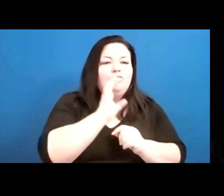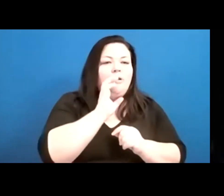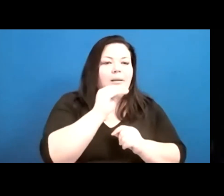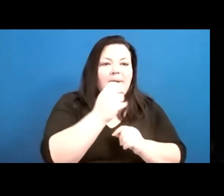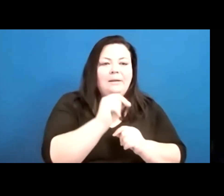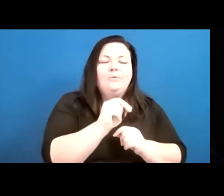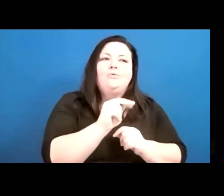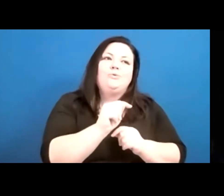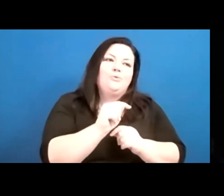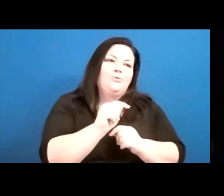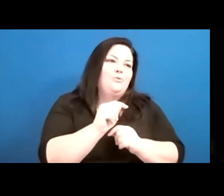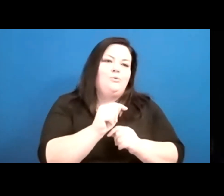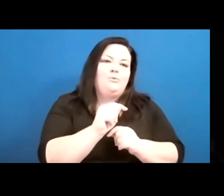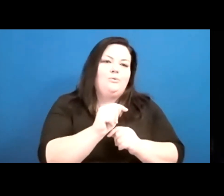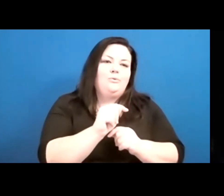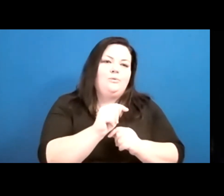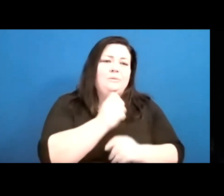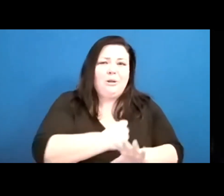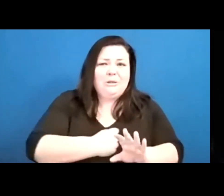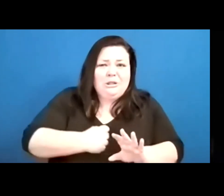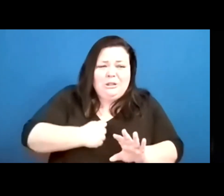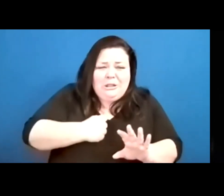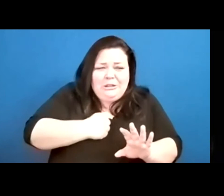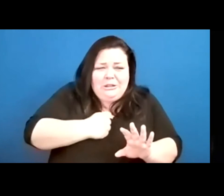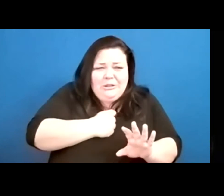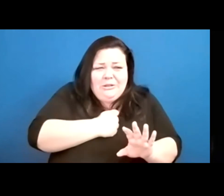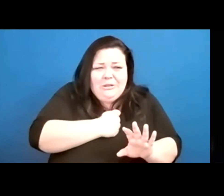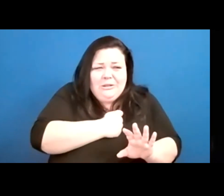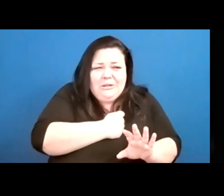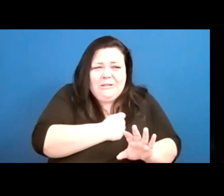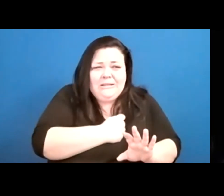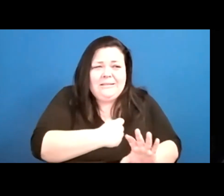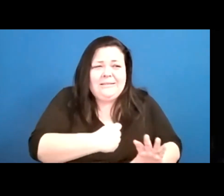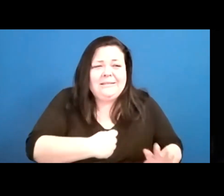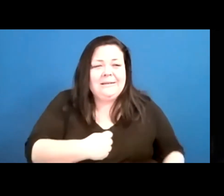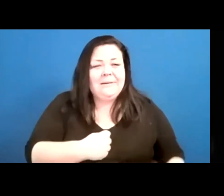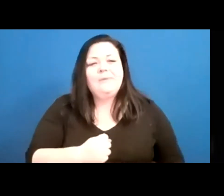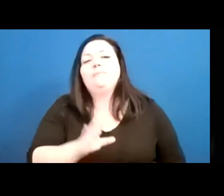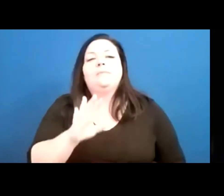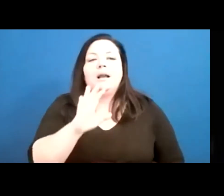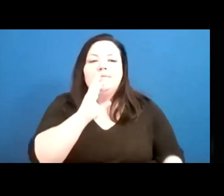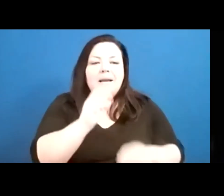Hold on--sorry, sorry, sorry!-- tickle my hand as I pass/